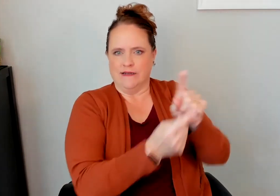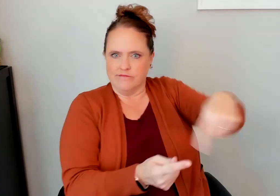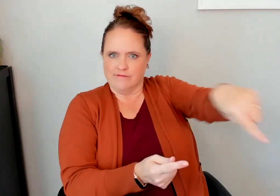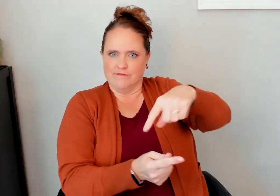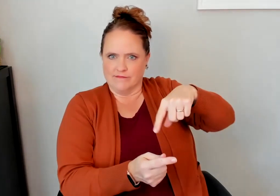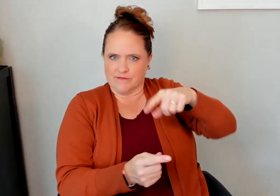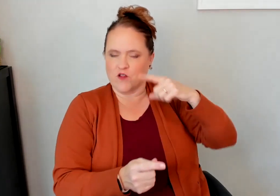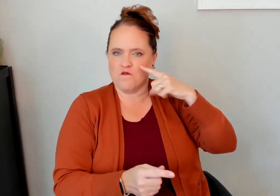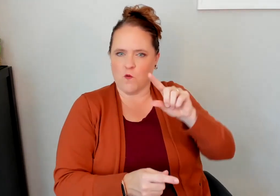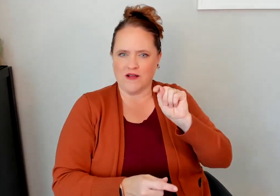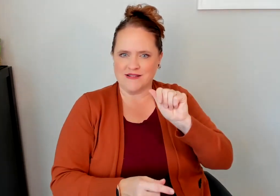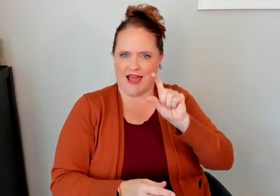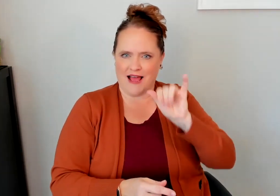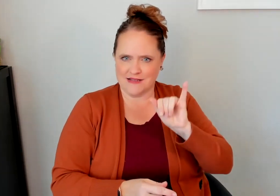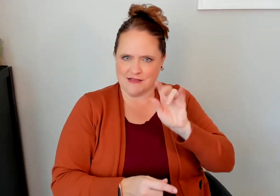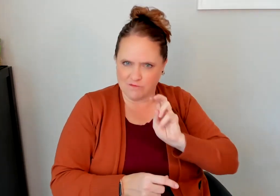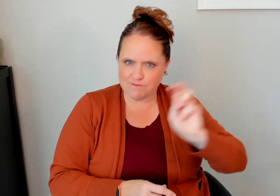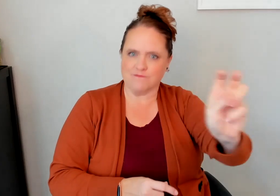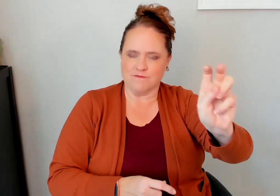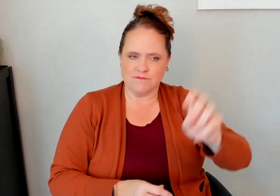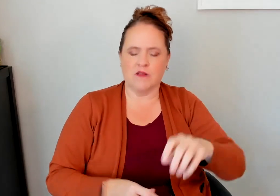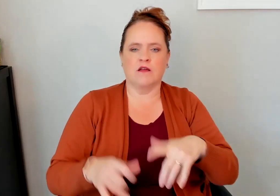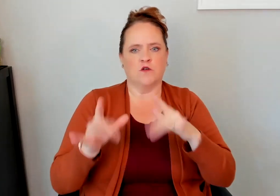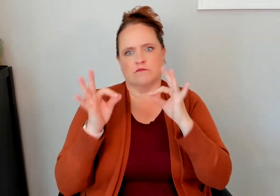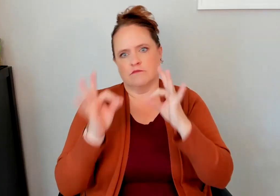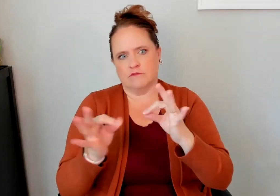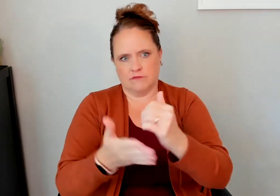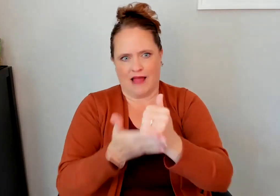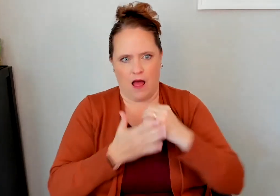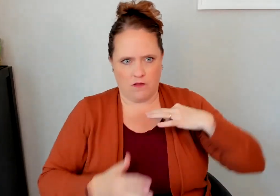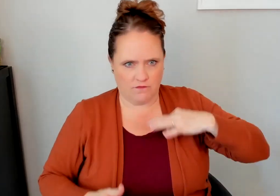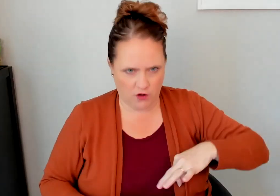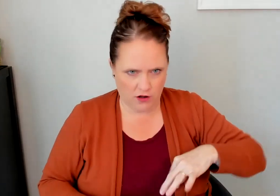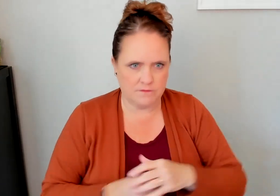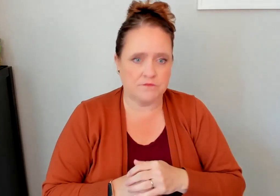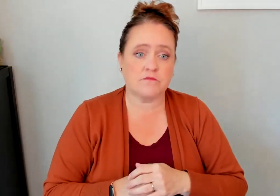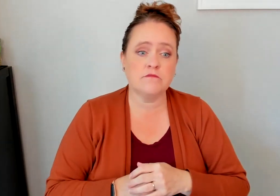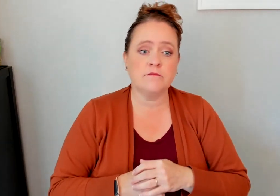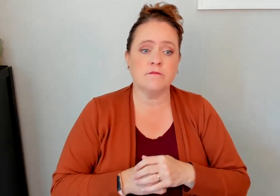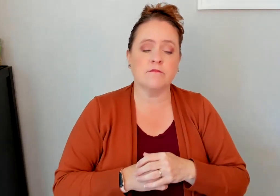and um to pick up you know you get picked up by the taxis. it was fantastic to have that resource.